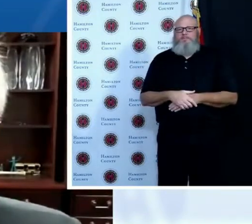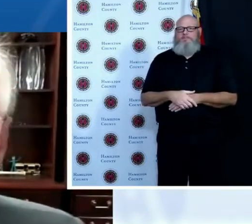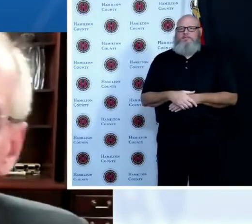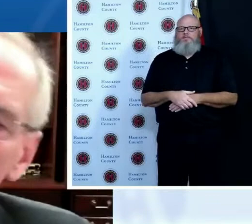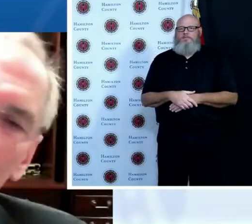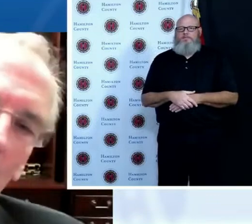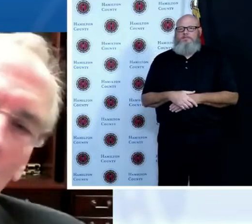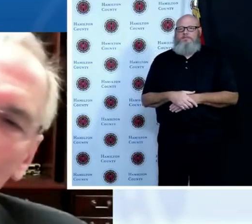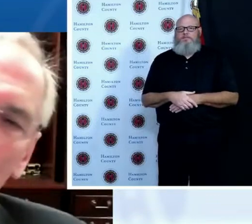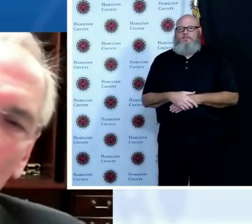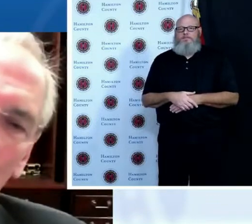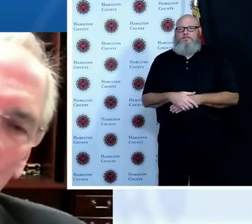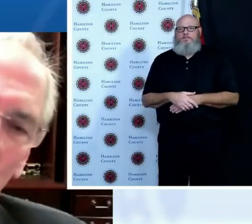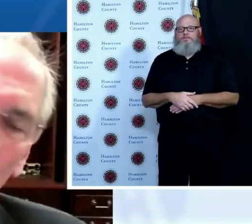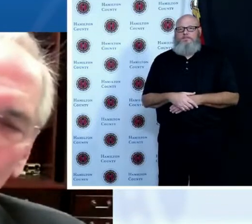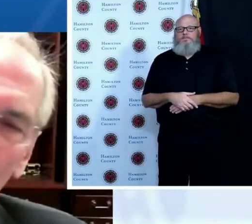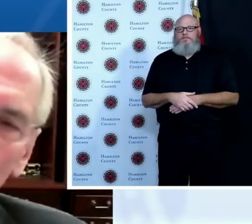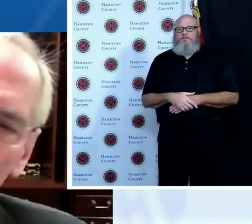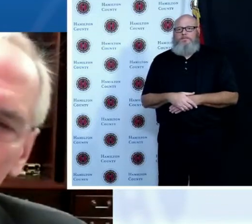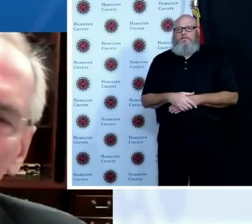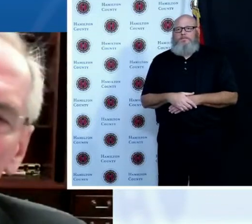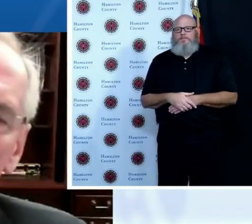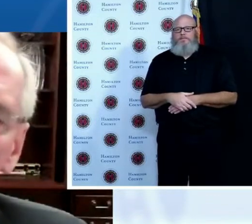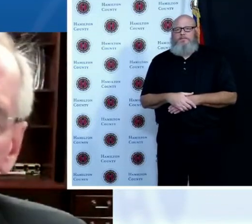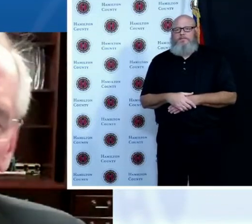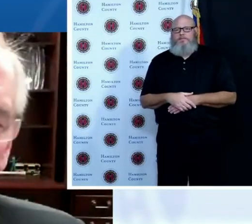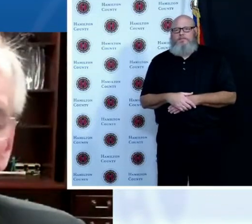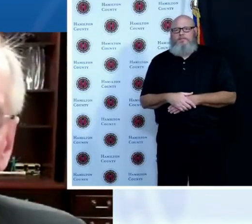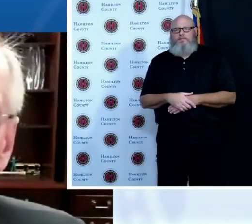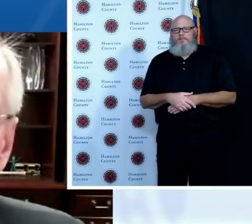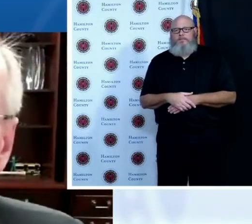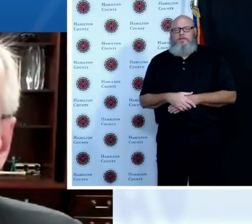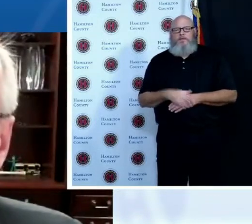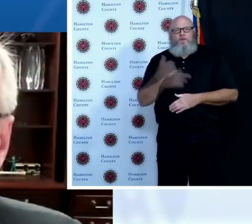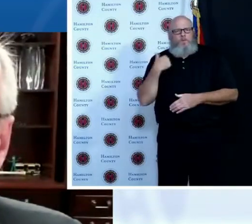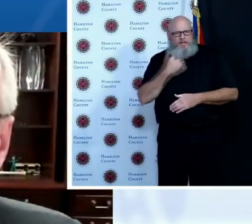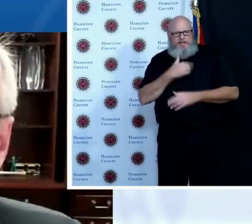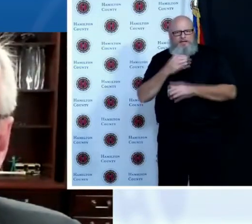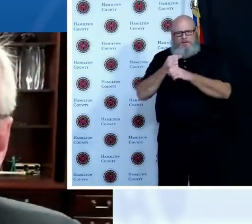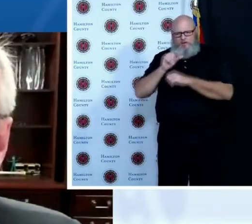and we have a real prioritization and so if there is vaccine available